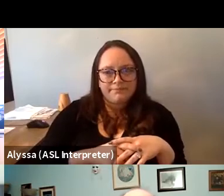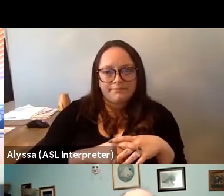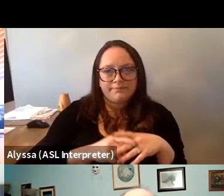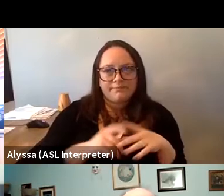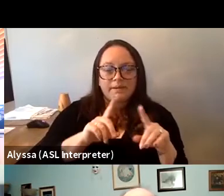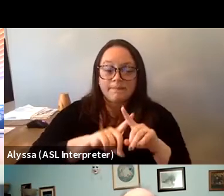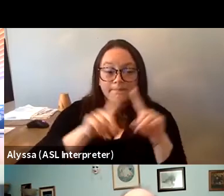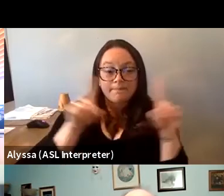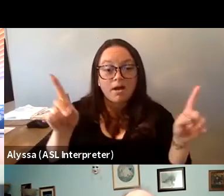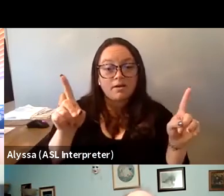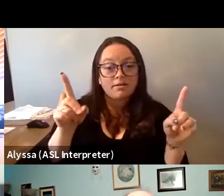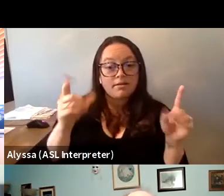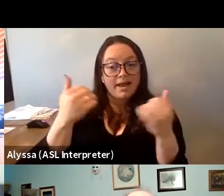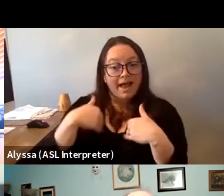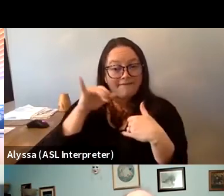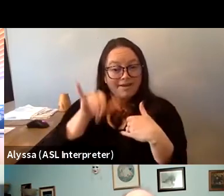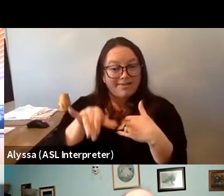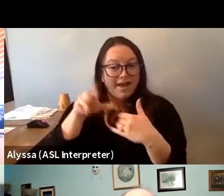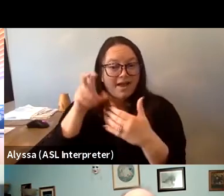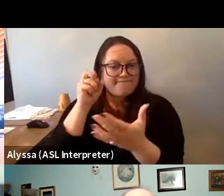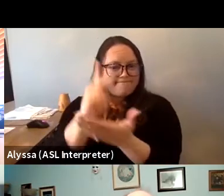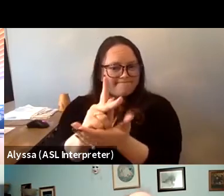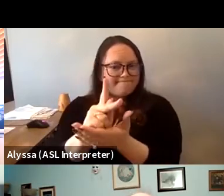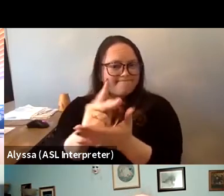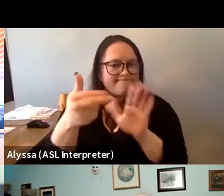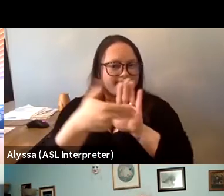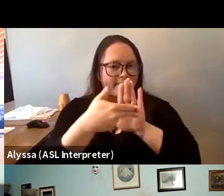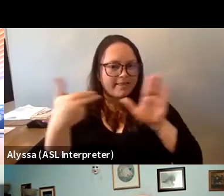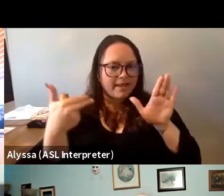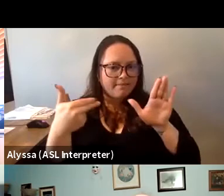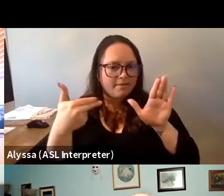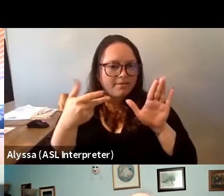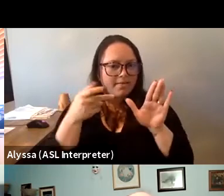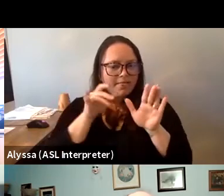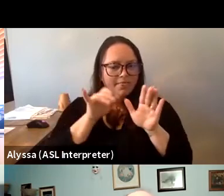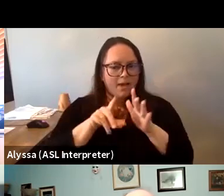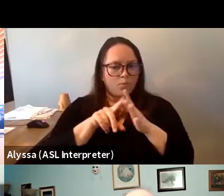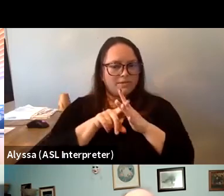official label was the beginning of something great on my son and